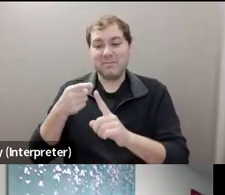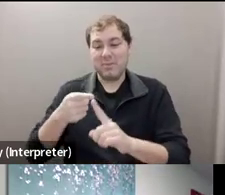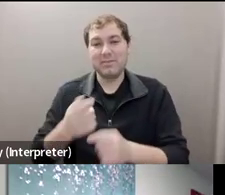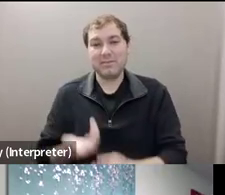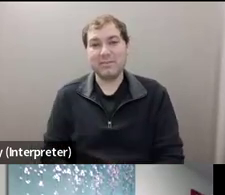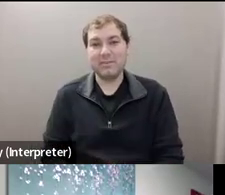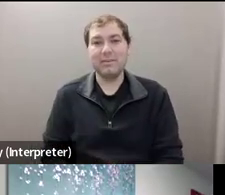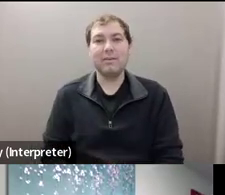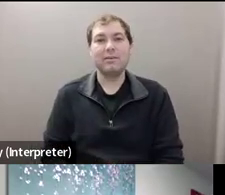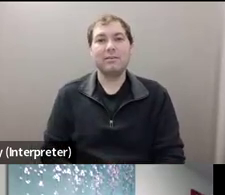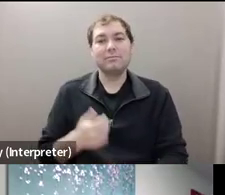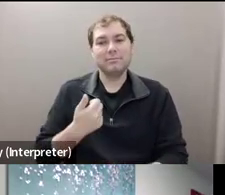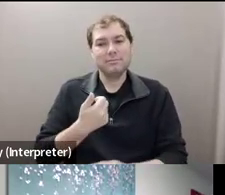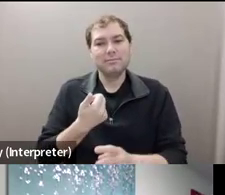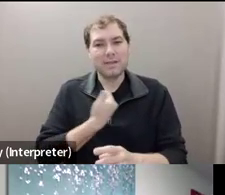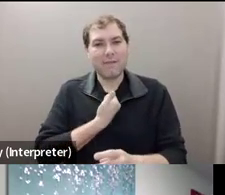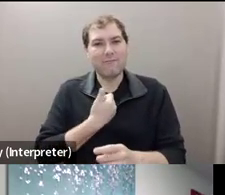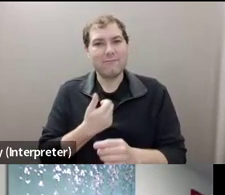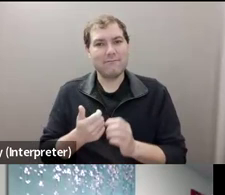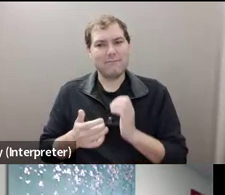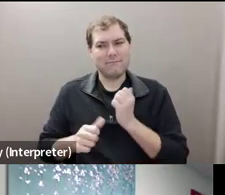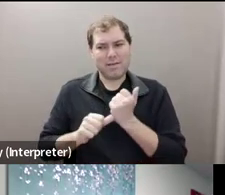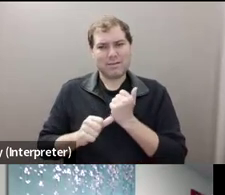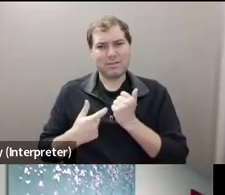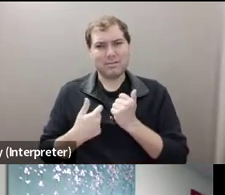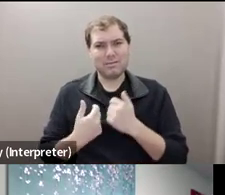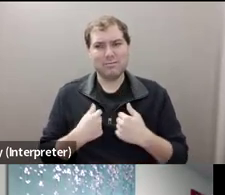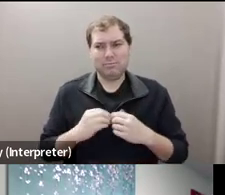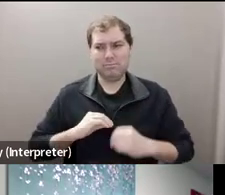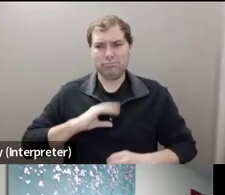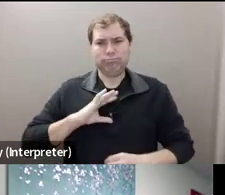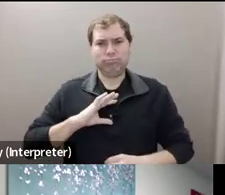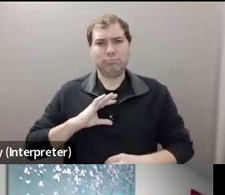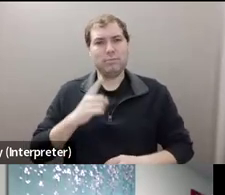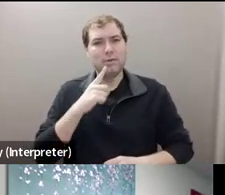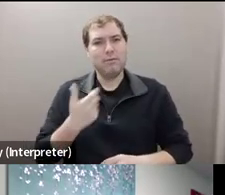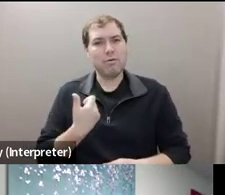Rebecca - APRIL: self-advocacy can make us more confident in making sure that our needs are needs are met.